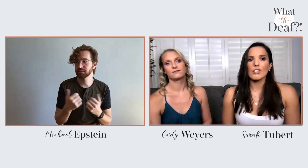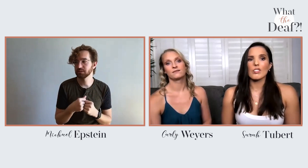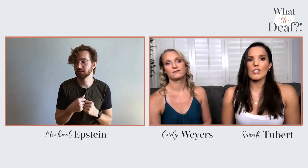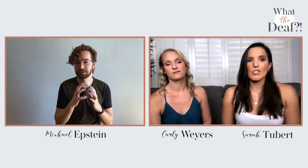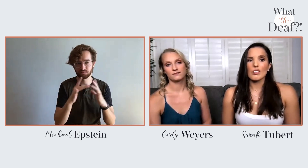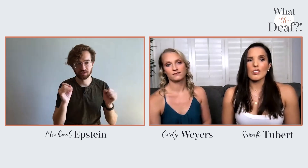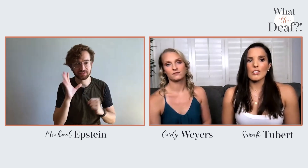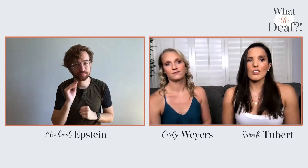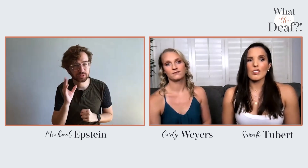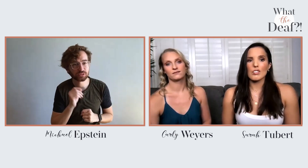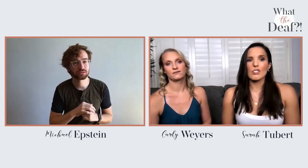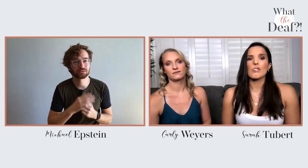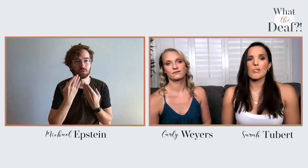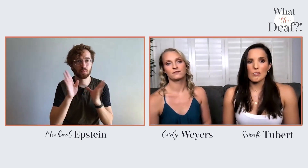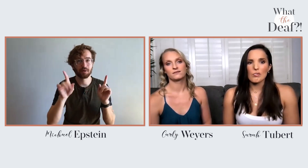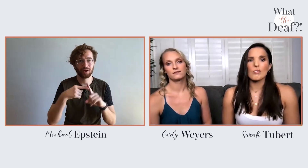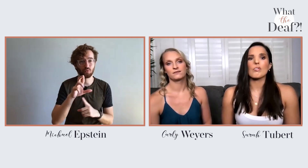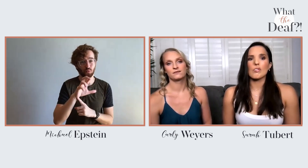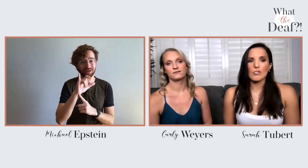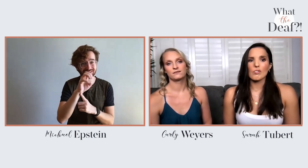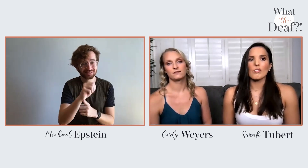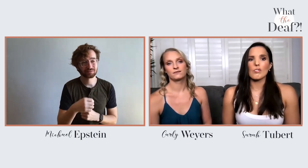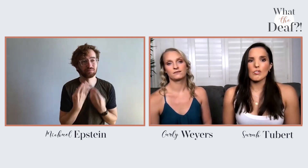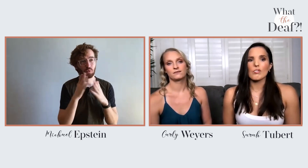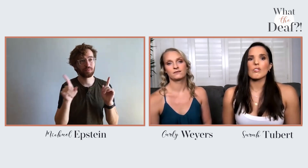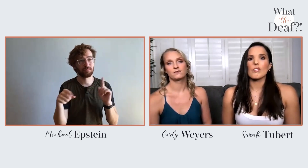will become more open-minded about the experiences of others, about racism,